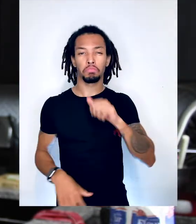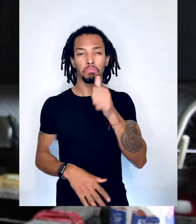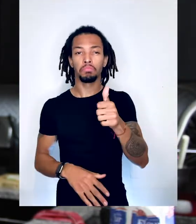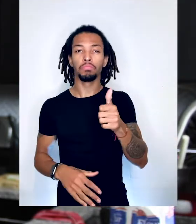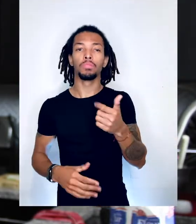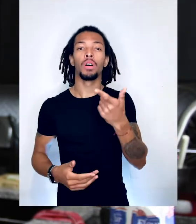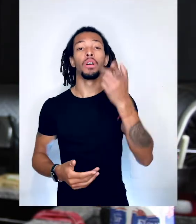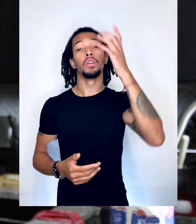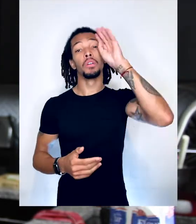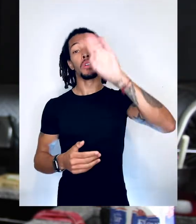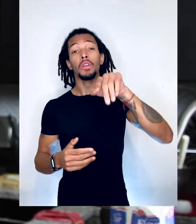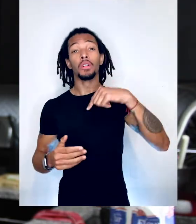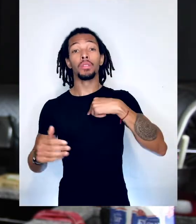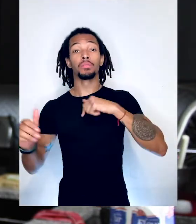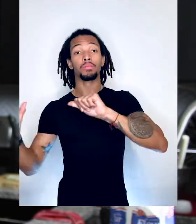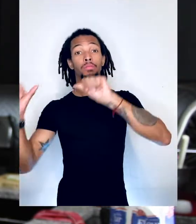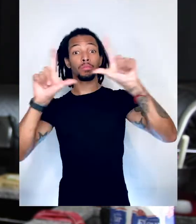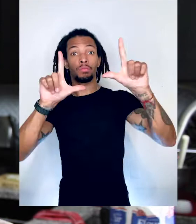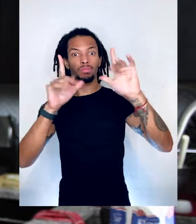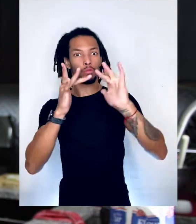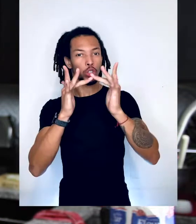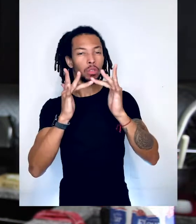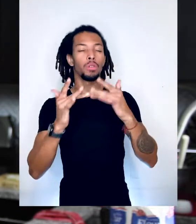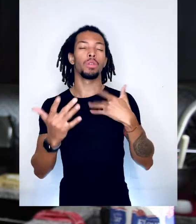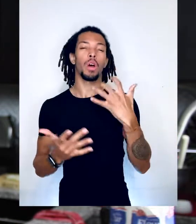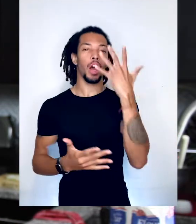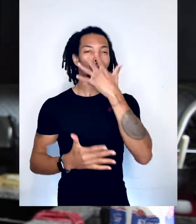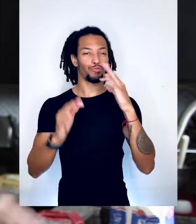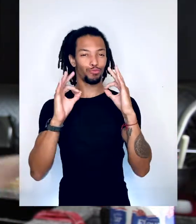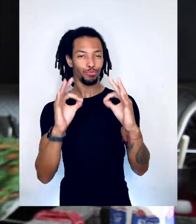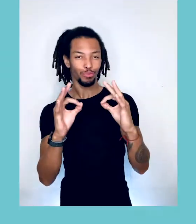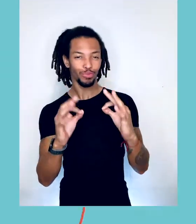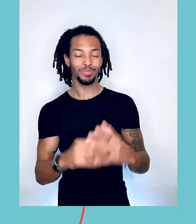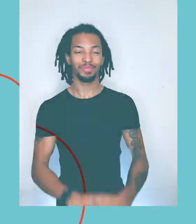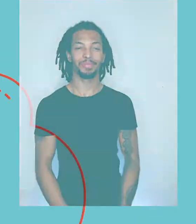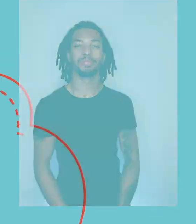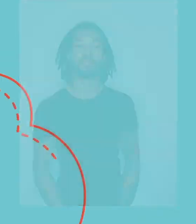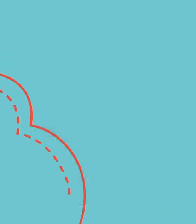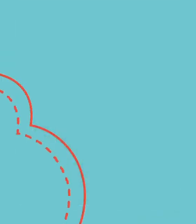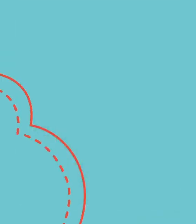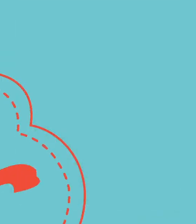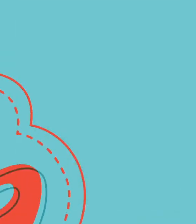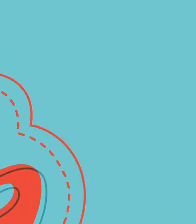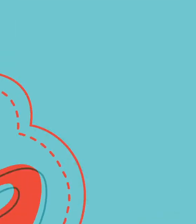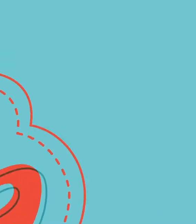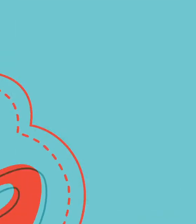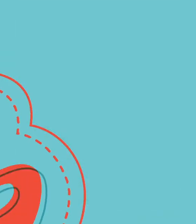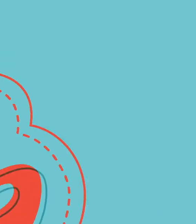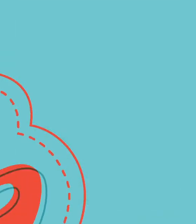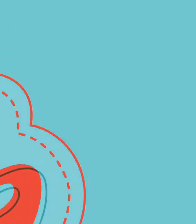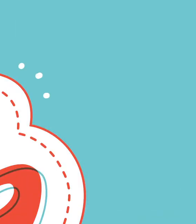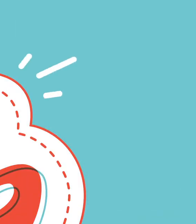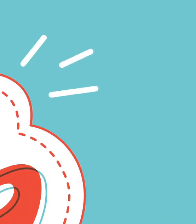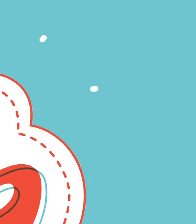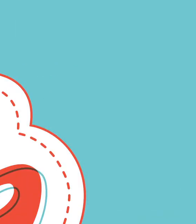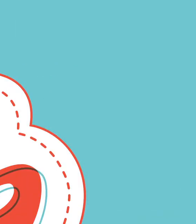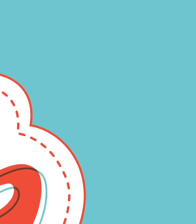you know, making a video to put on the internet so I wanted to look nice.